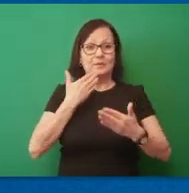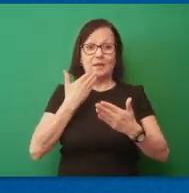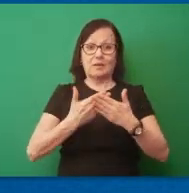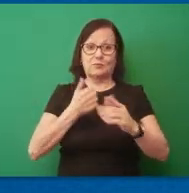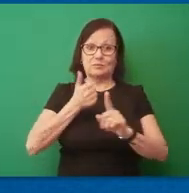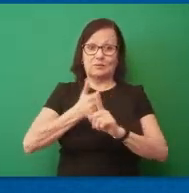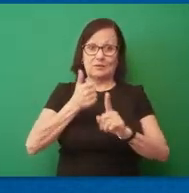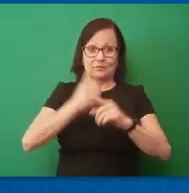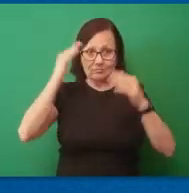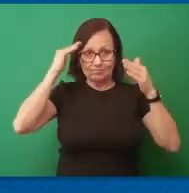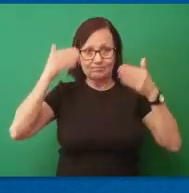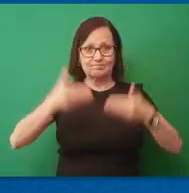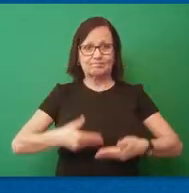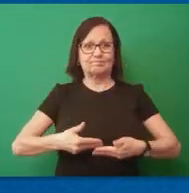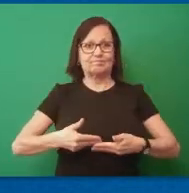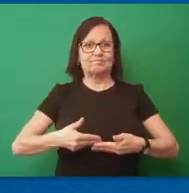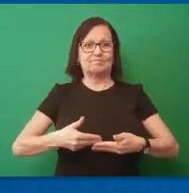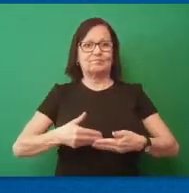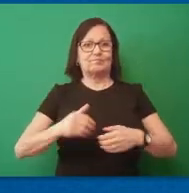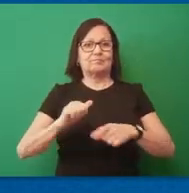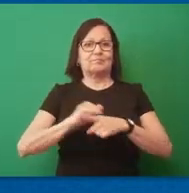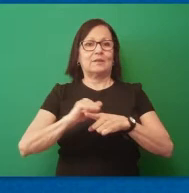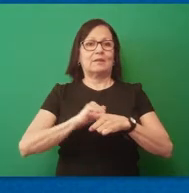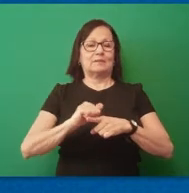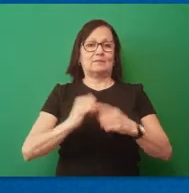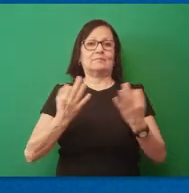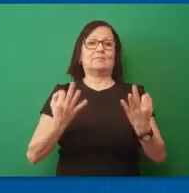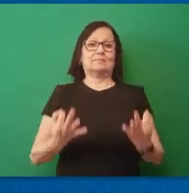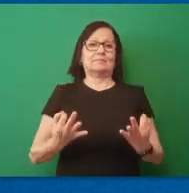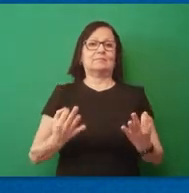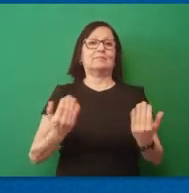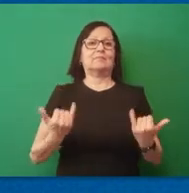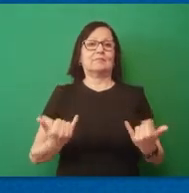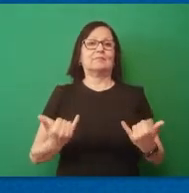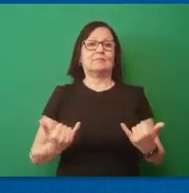You may wish to thank yourself for taking the time to practice mindfulness.